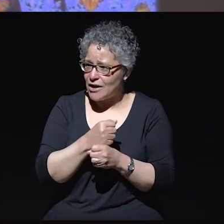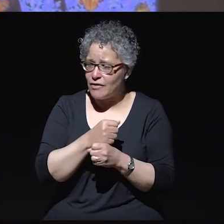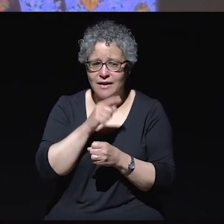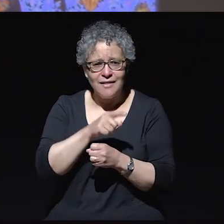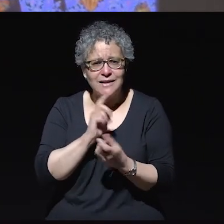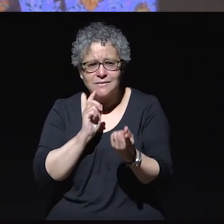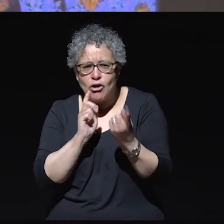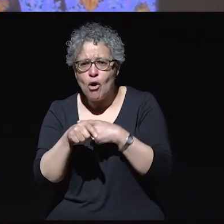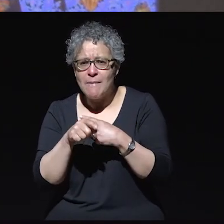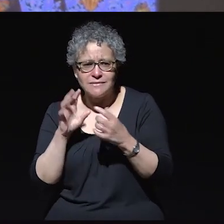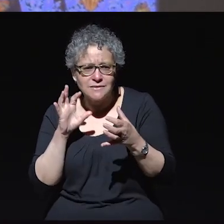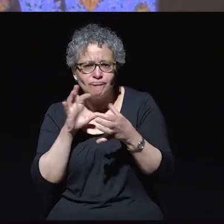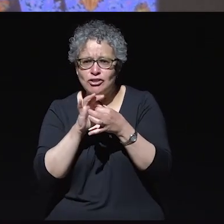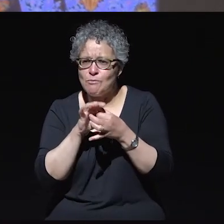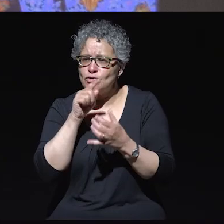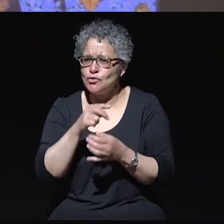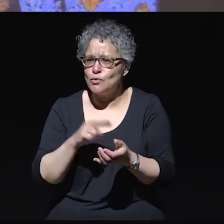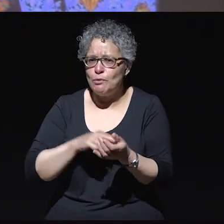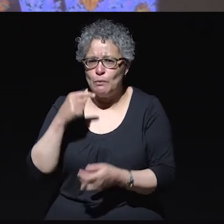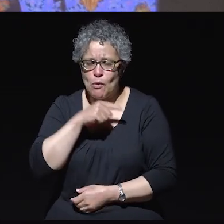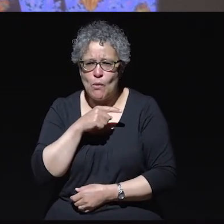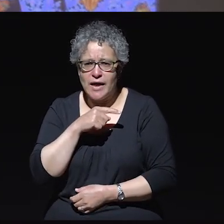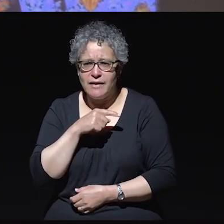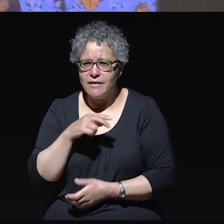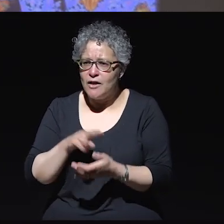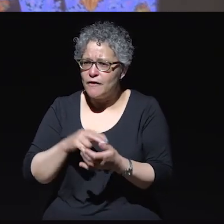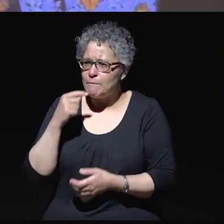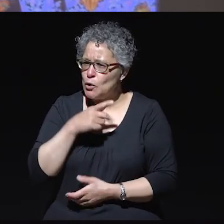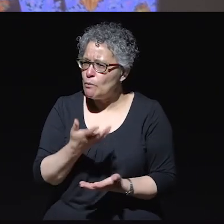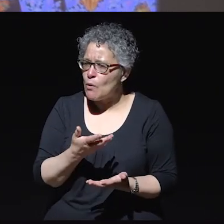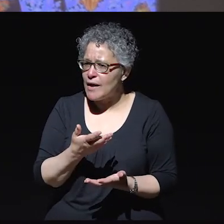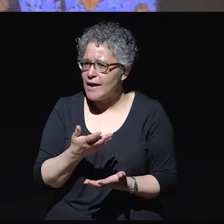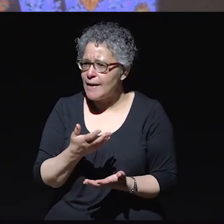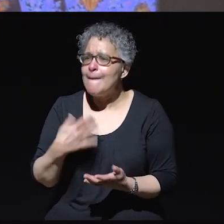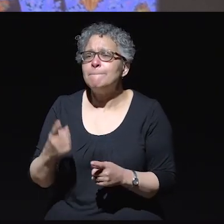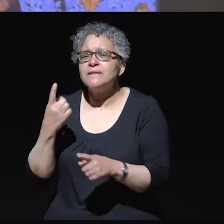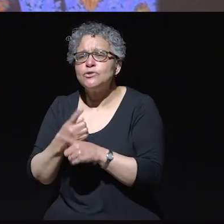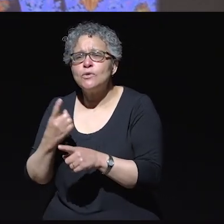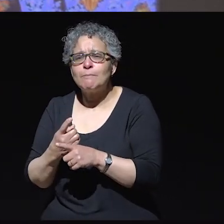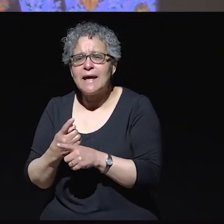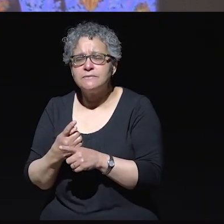on the way that 'The Blue Boy' itself... The thing I mentioned about the anonymity of 'The Blue Boy',